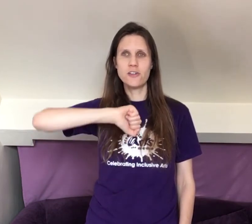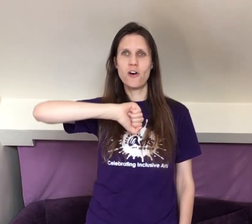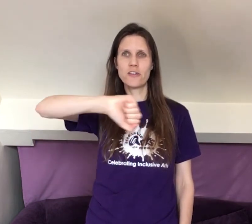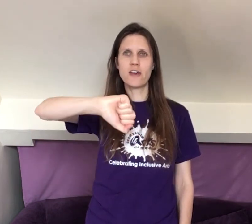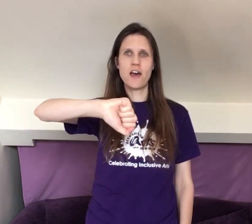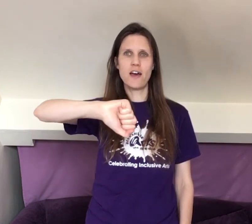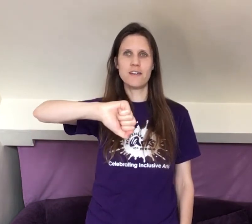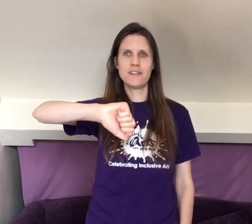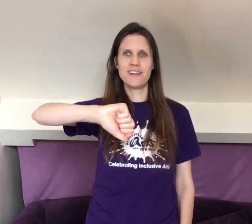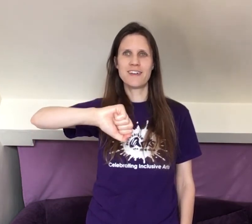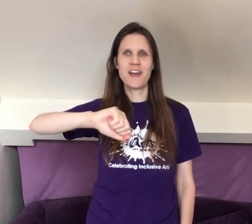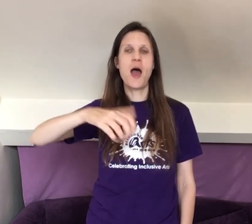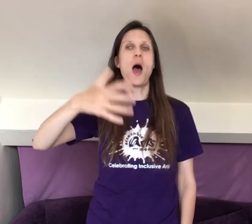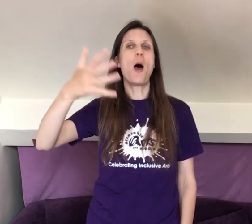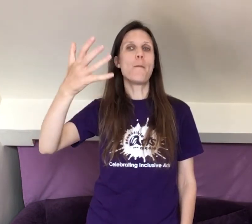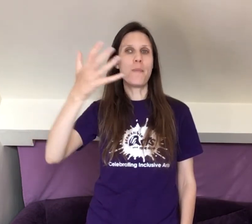Your turn.